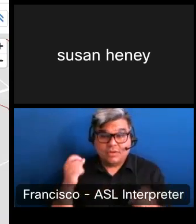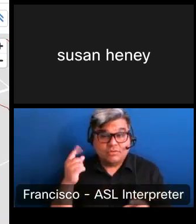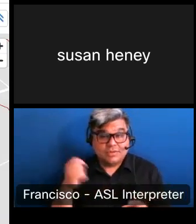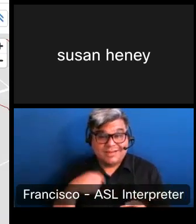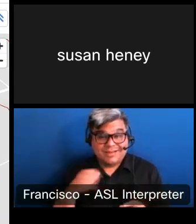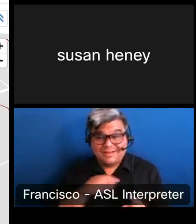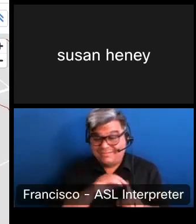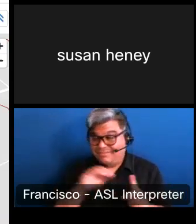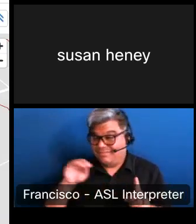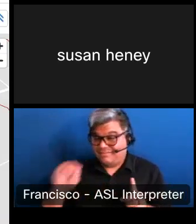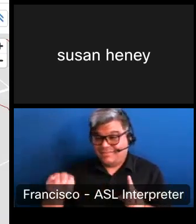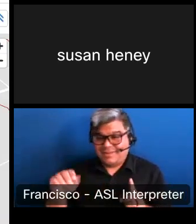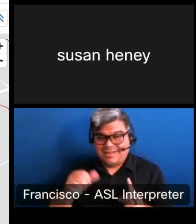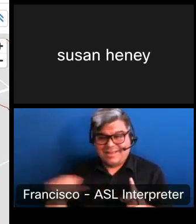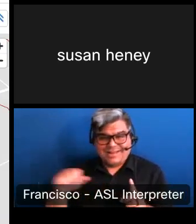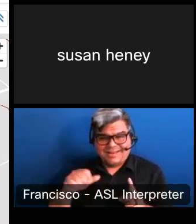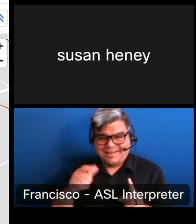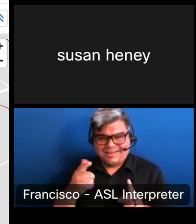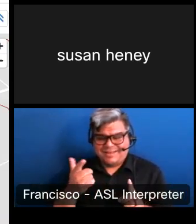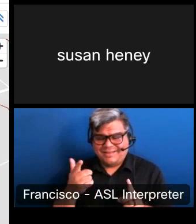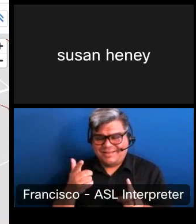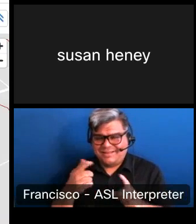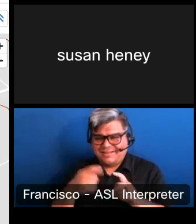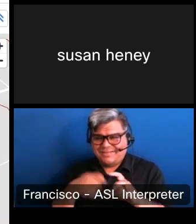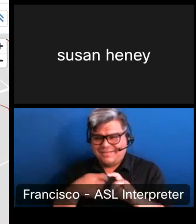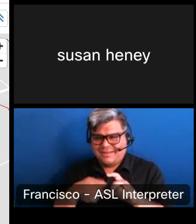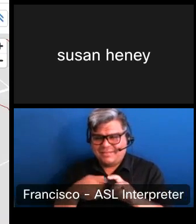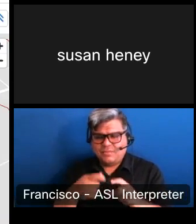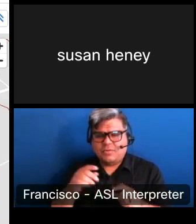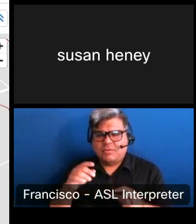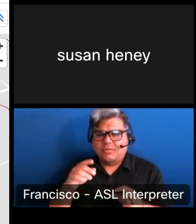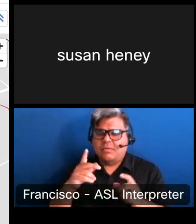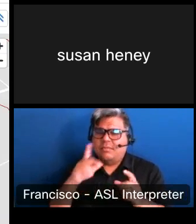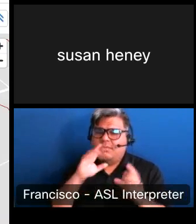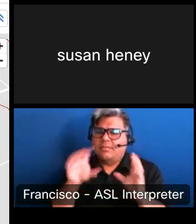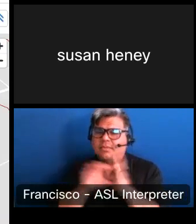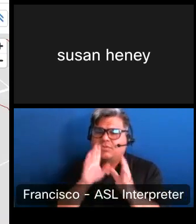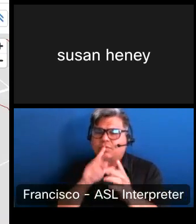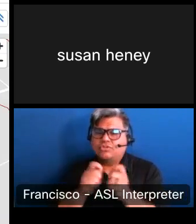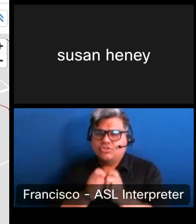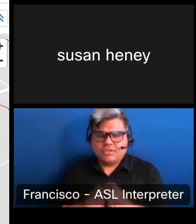map will update, but again, I'm looking for the number of Black women with doctorate degrees.